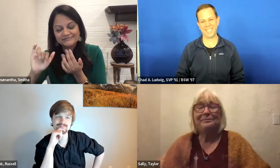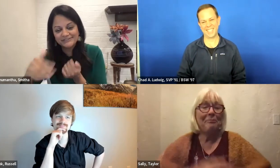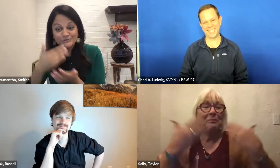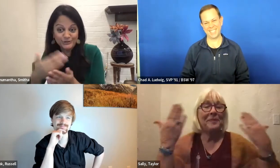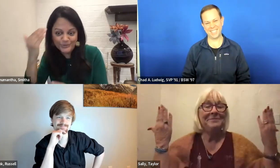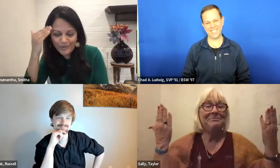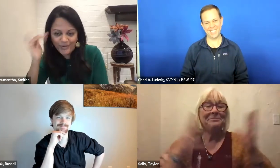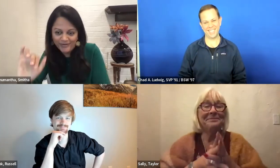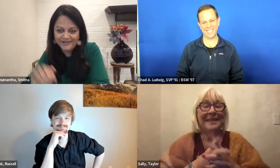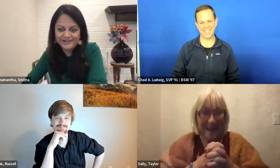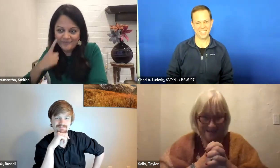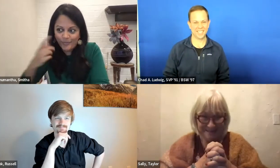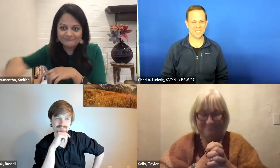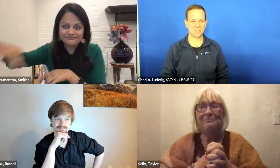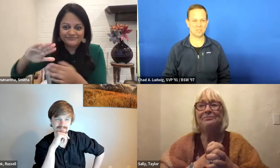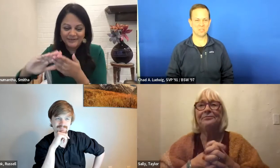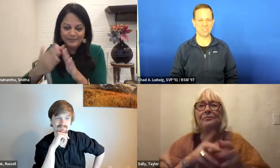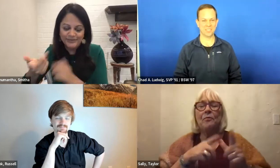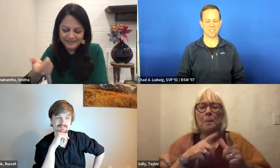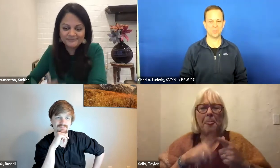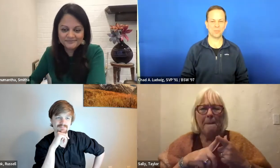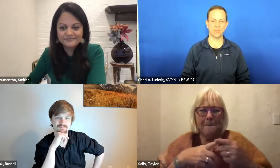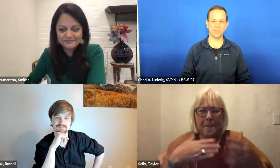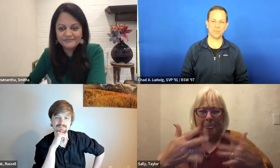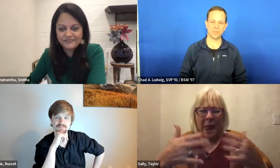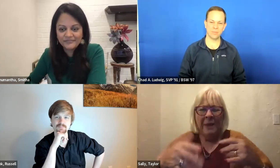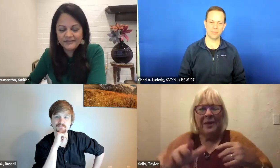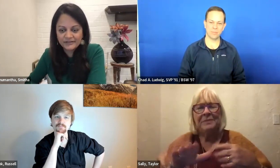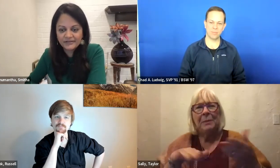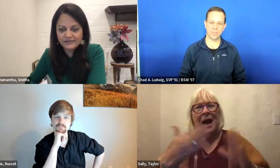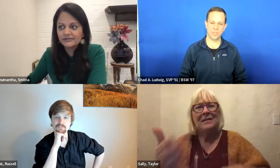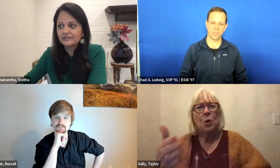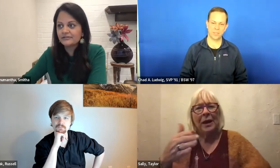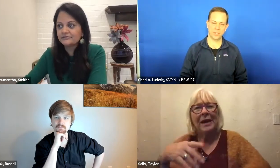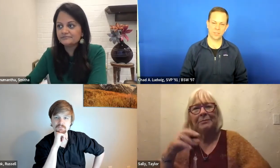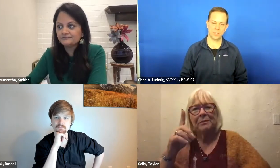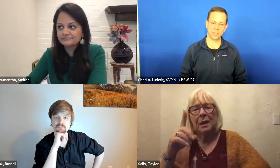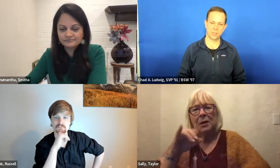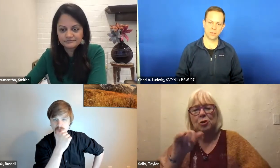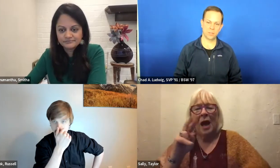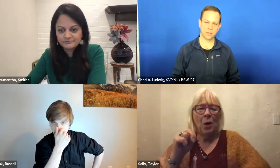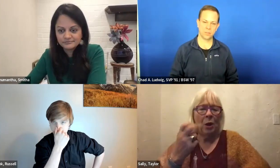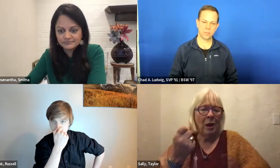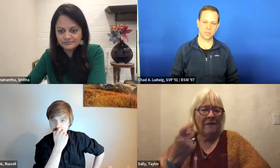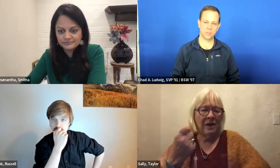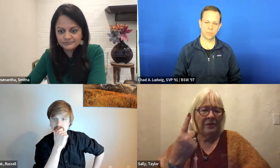as accessible as Rochester is. That's good to know. It's good to know there's support out there in the community.